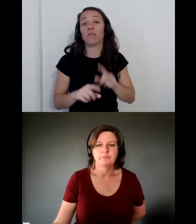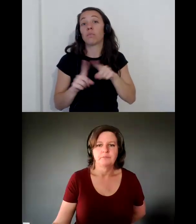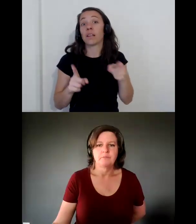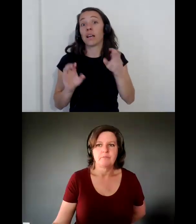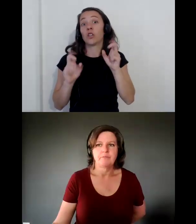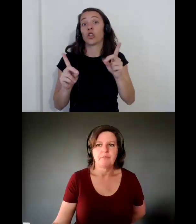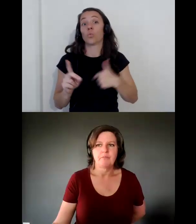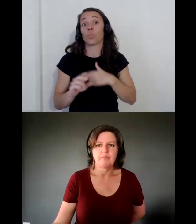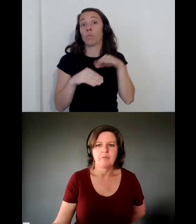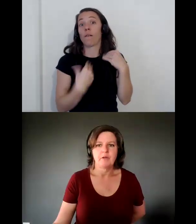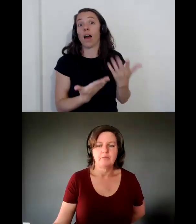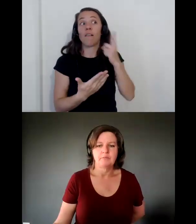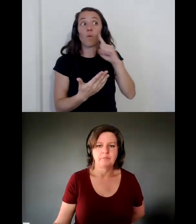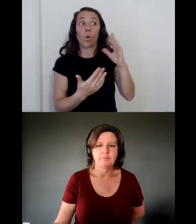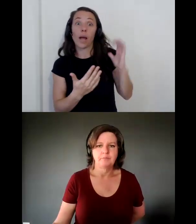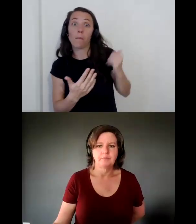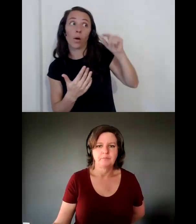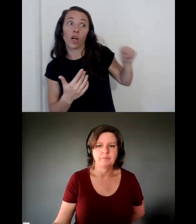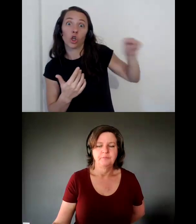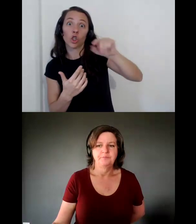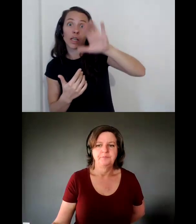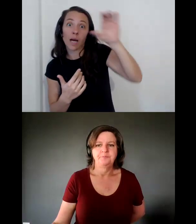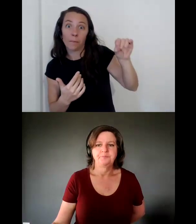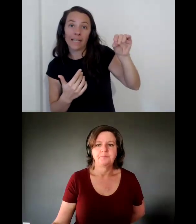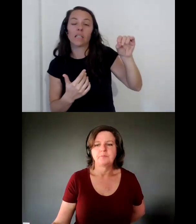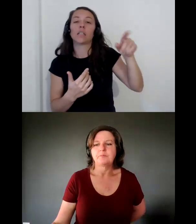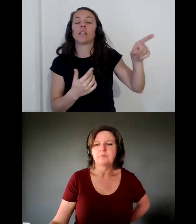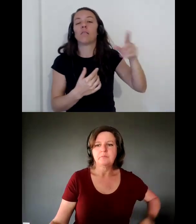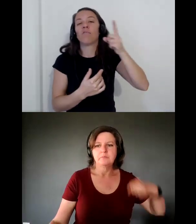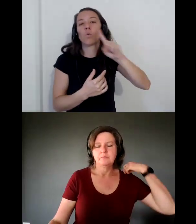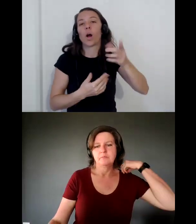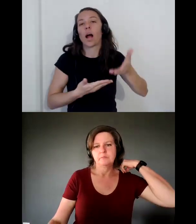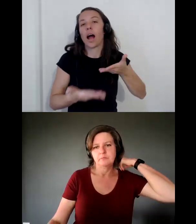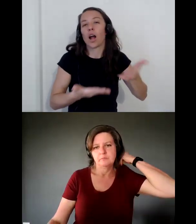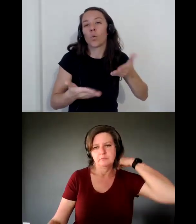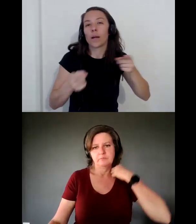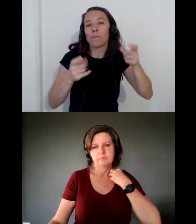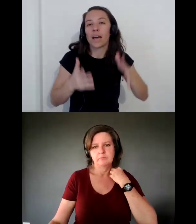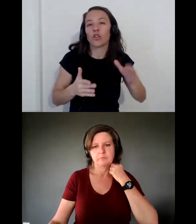to employers specifically is mainly for hiring managers and recruiters about how to better